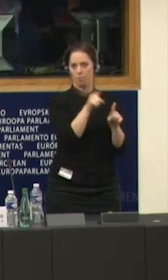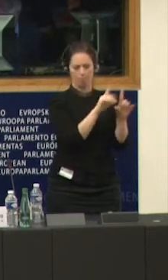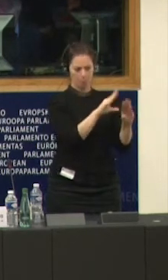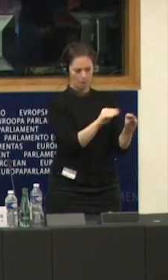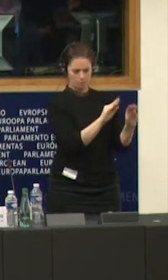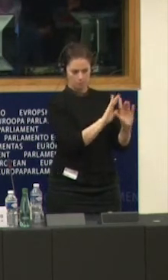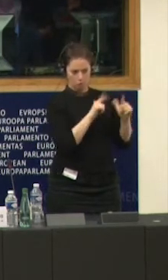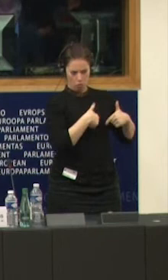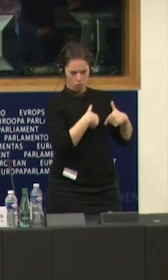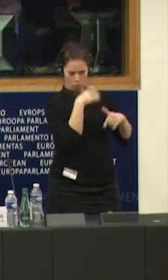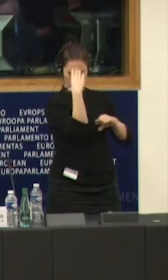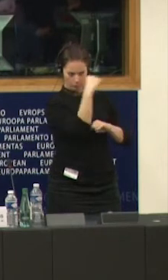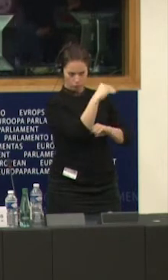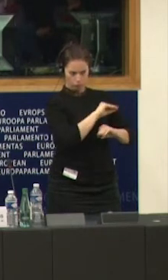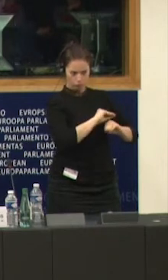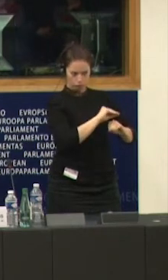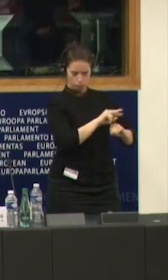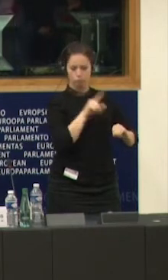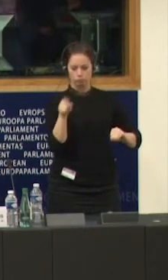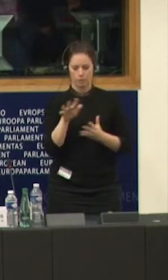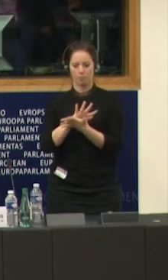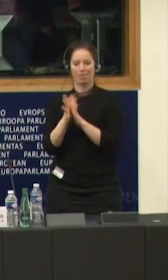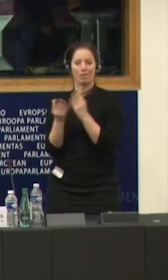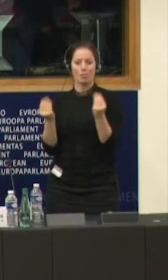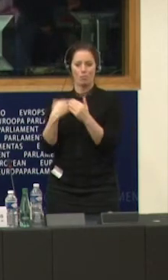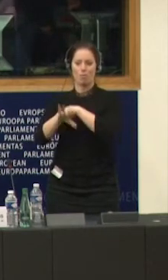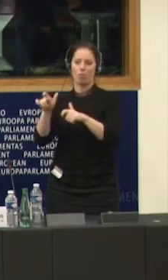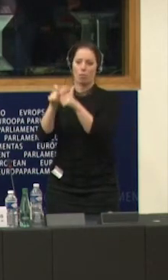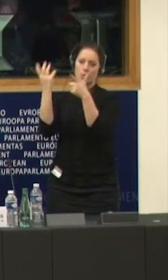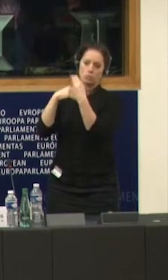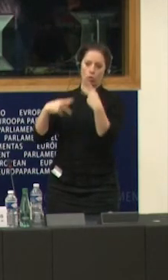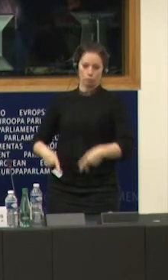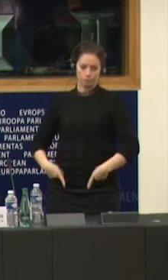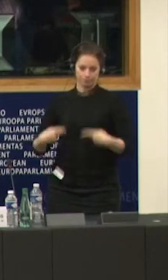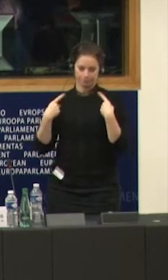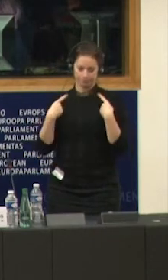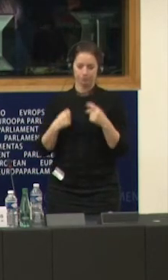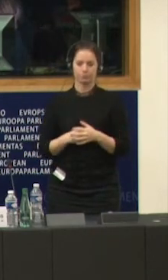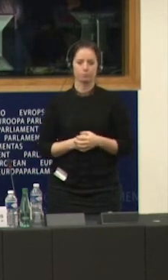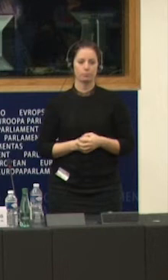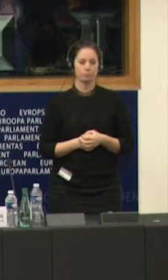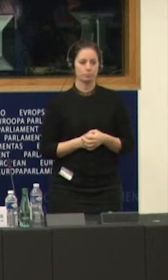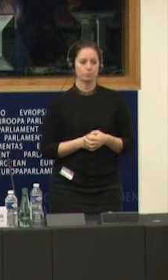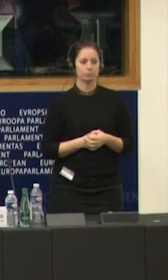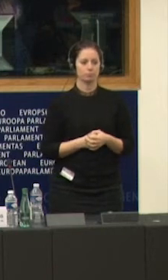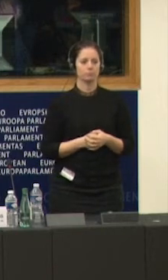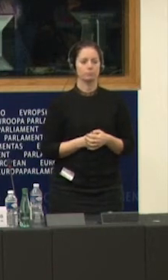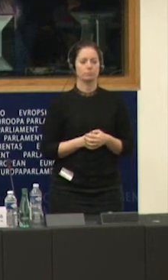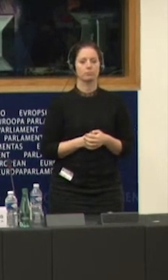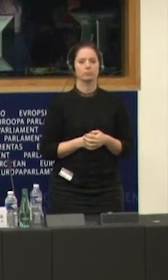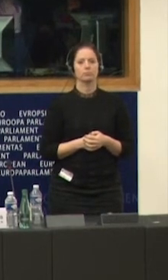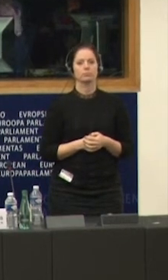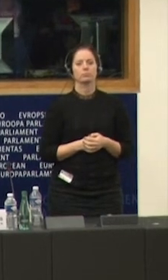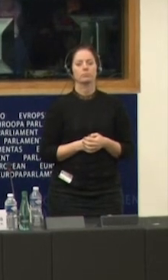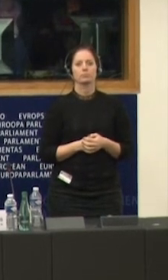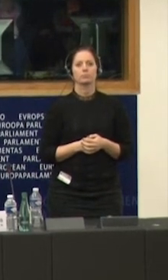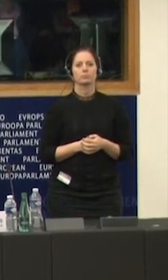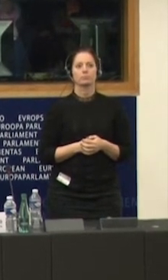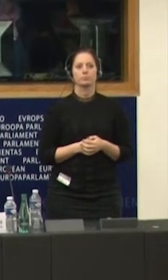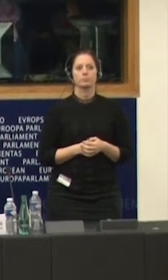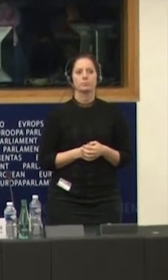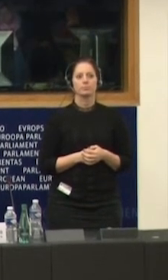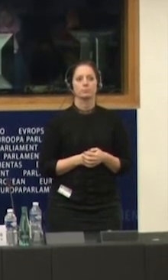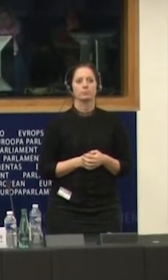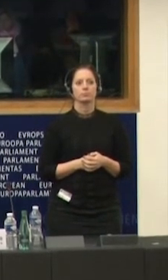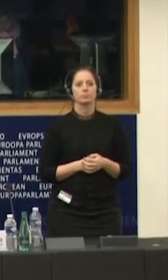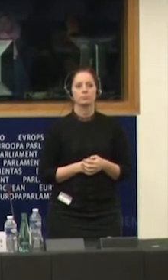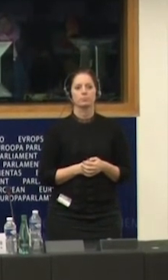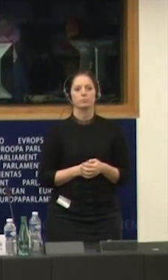This task is delegated to institutes such as the German Red Cross, Charitas and other institutions. This morning, mr. Blanchet